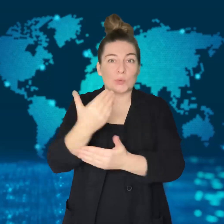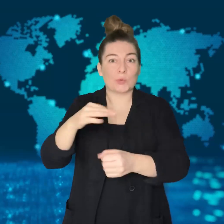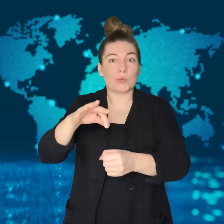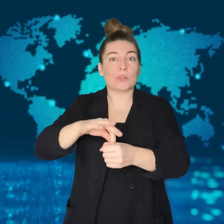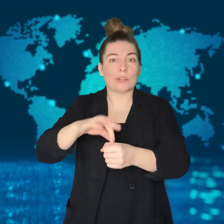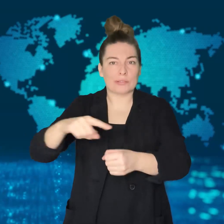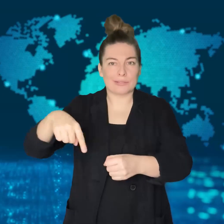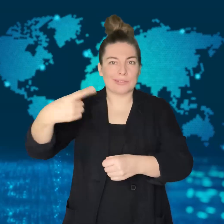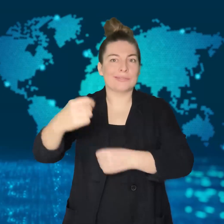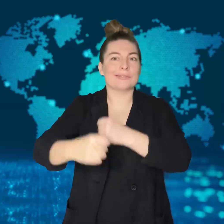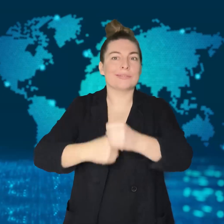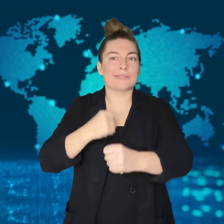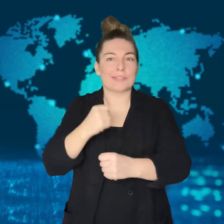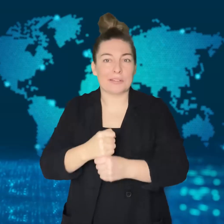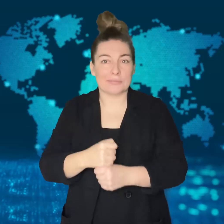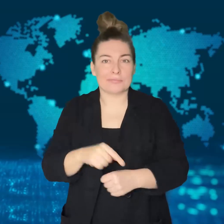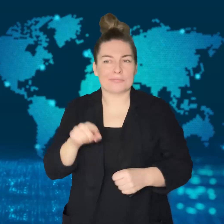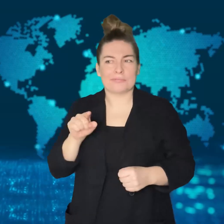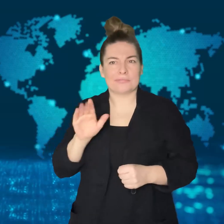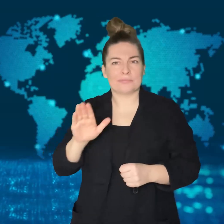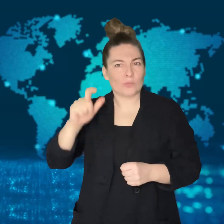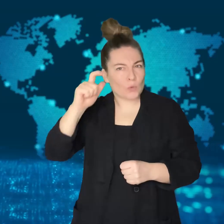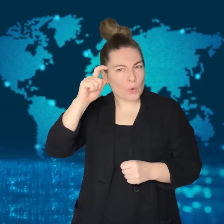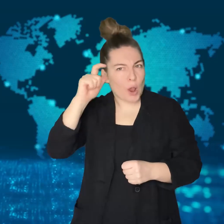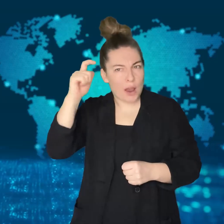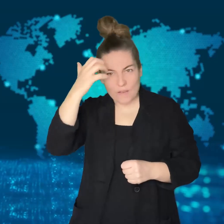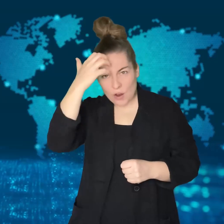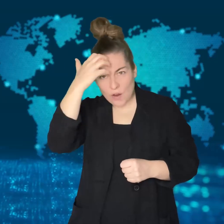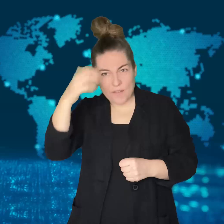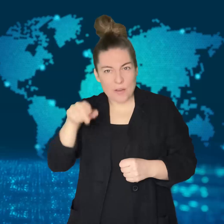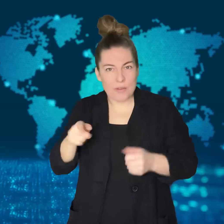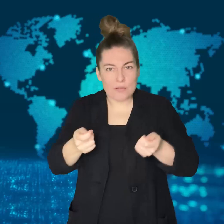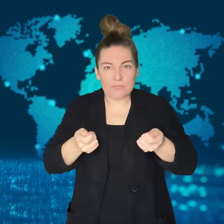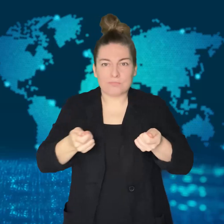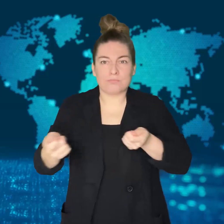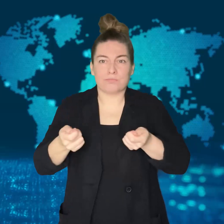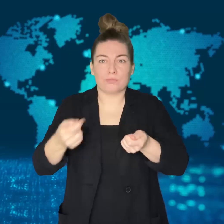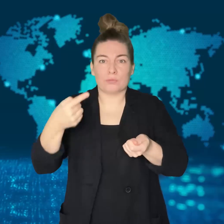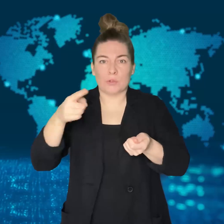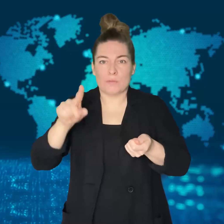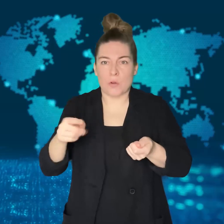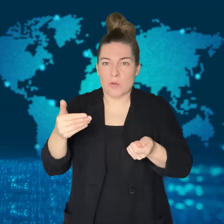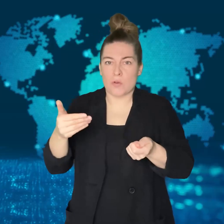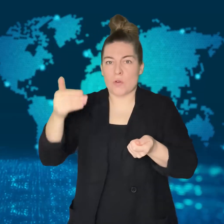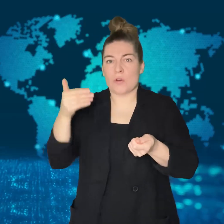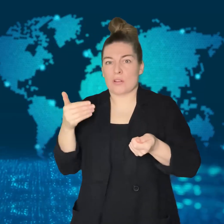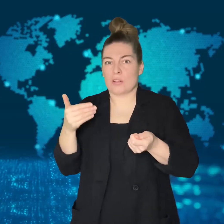His government collapsed last month during a budget dispute within